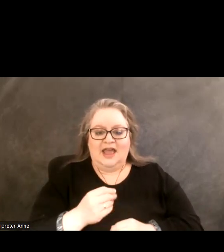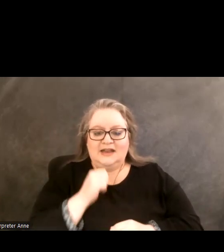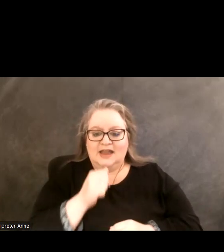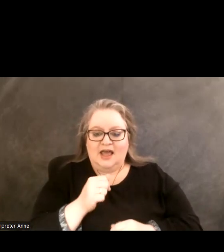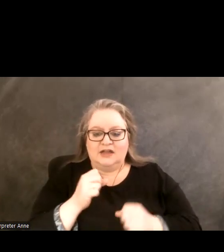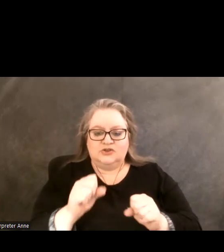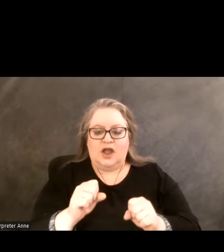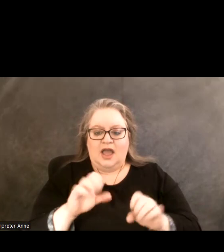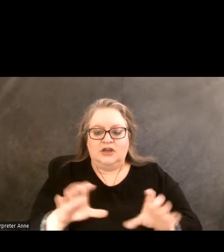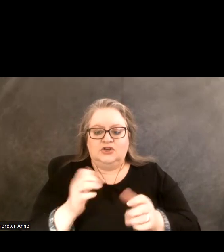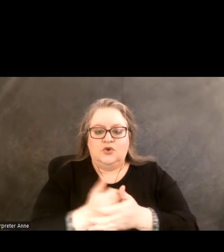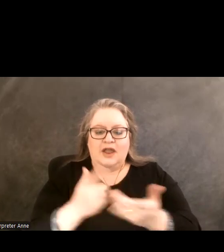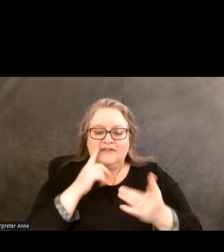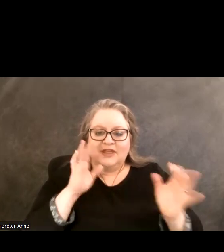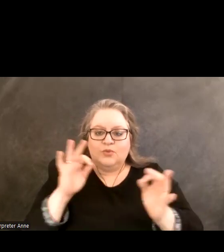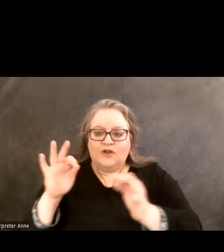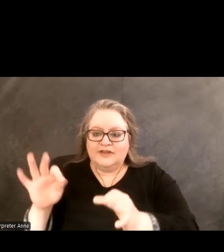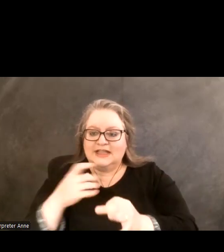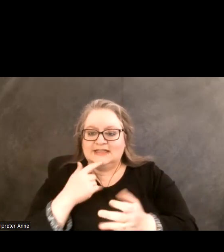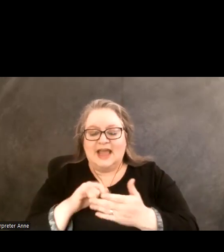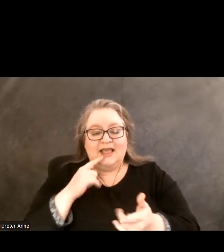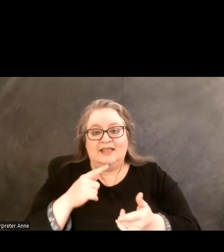just do everything perfectly and say events are fully accessible